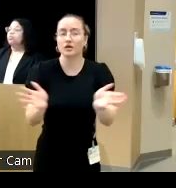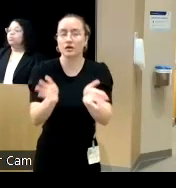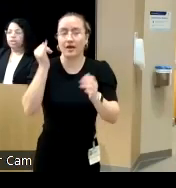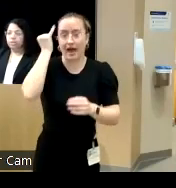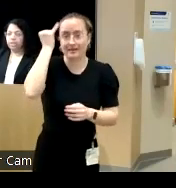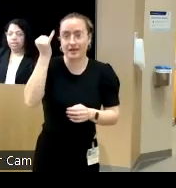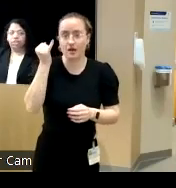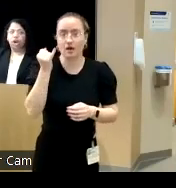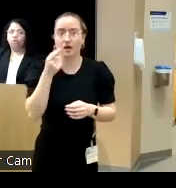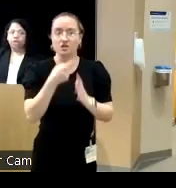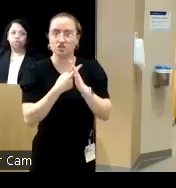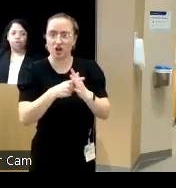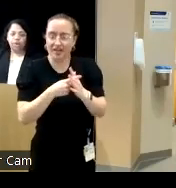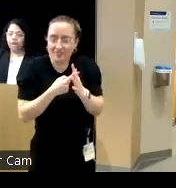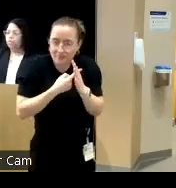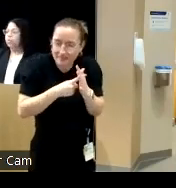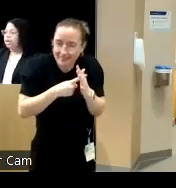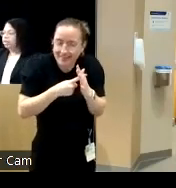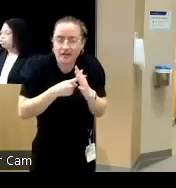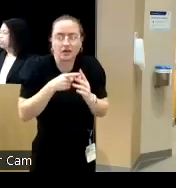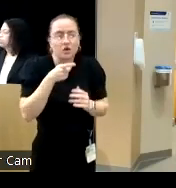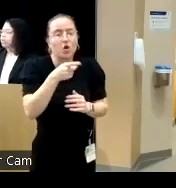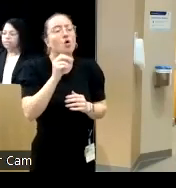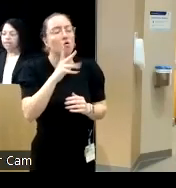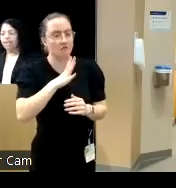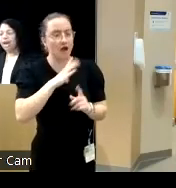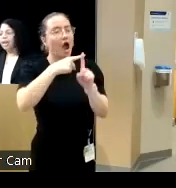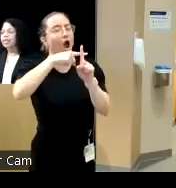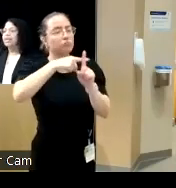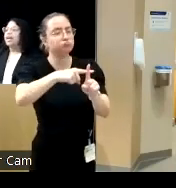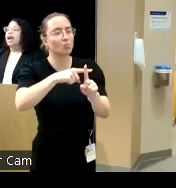front what are the things they're already doing well where are the strengths whether they lie and